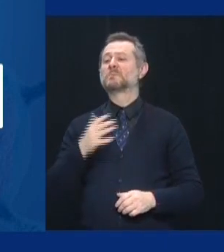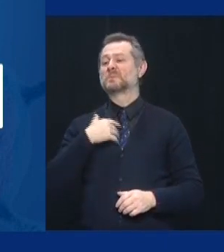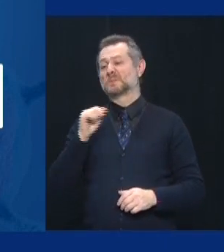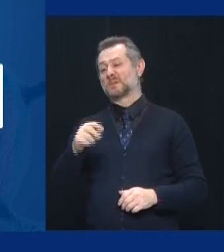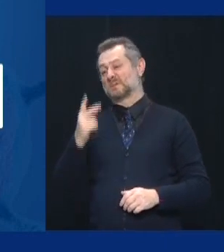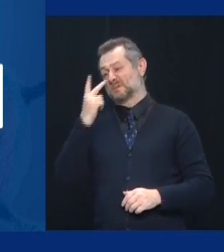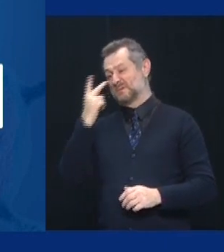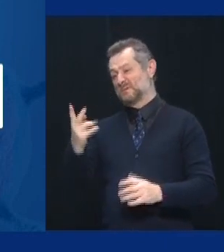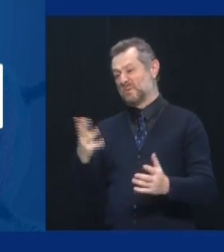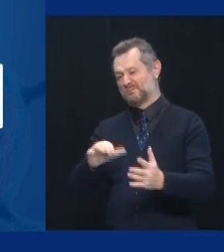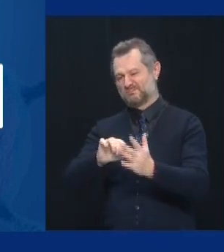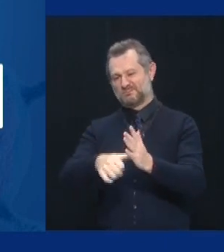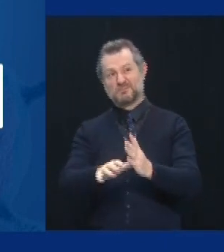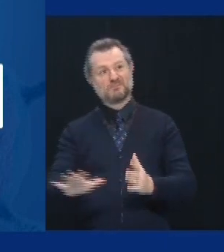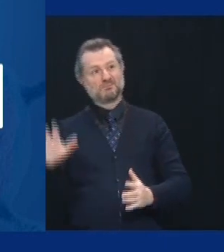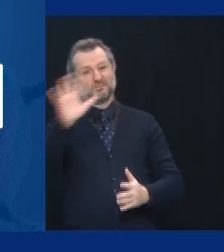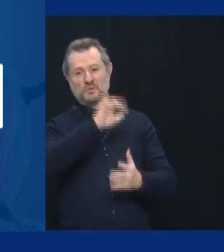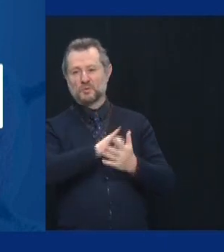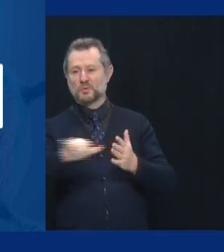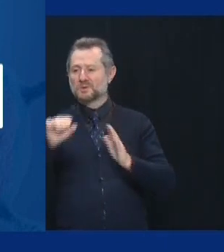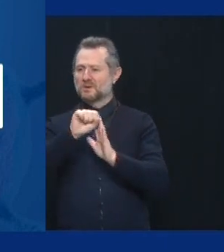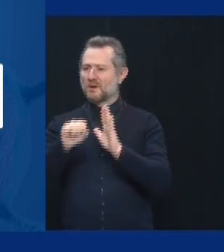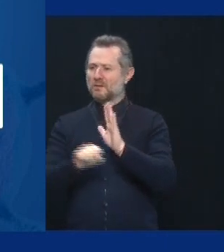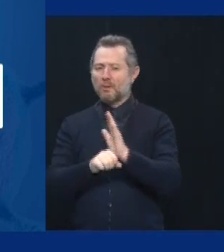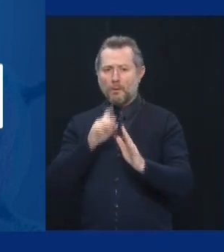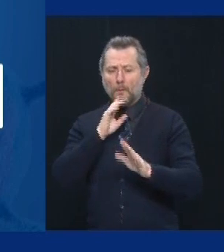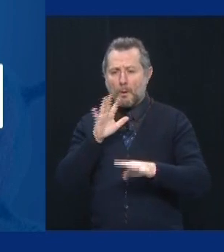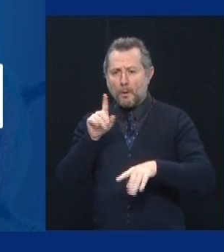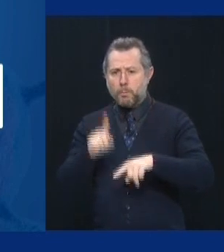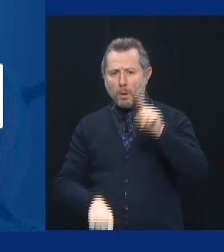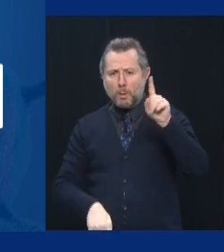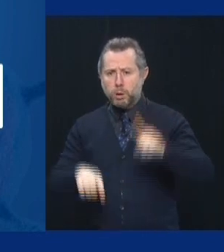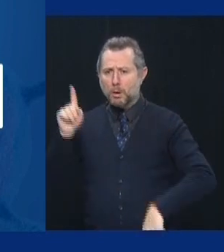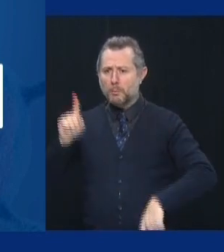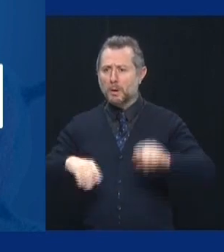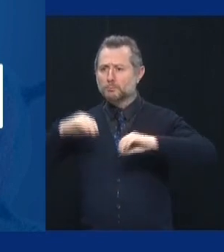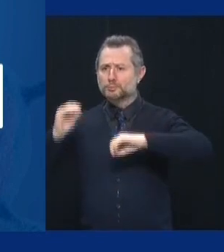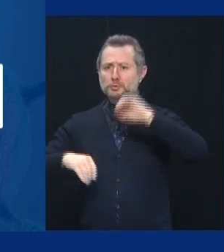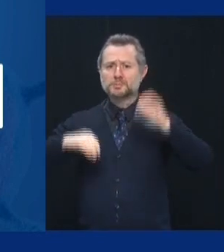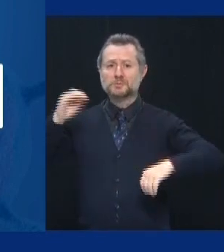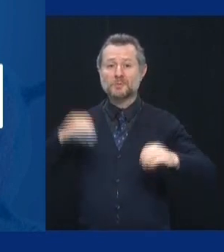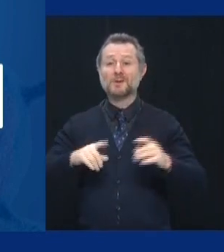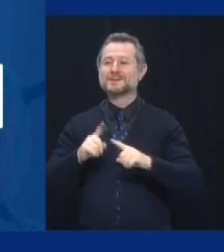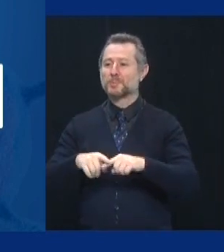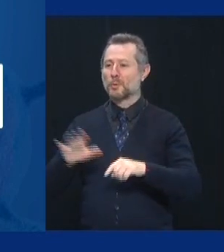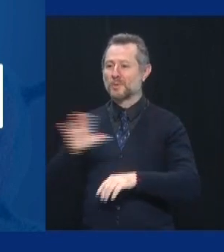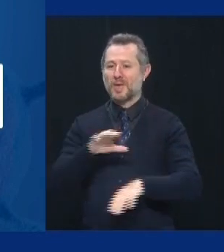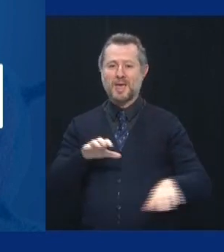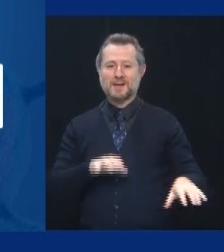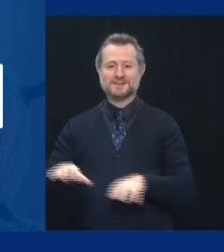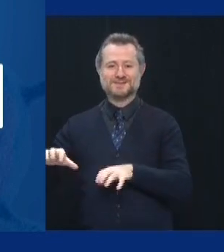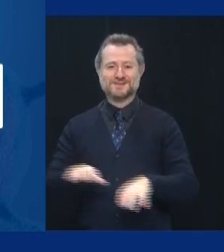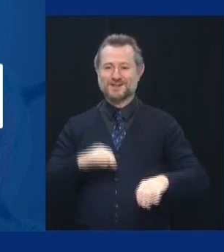THIS, HOW PEOPLE REACT TO COVID IN THEIR BEHAVIOR. IT'S WORTH NOTING THE VARIANCE ACROSS THE STATE.